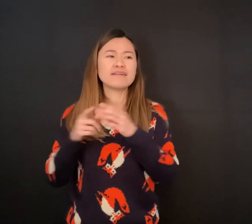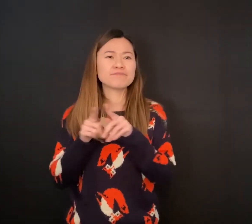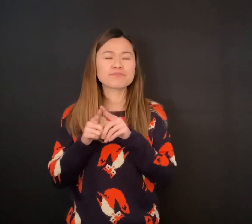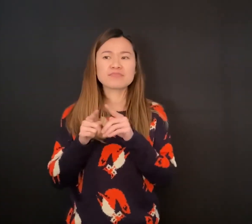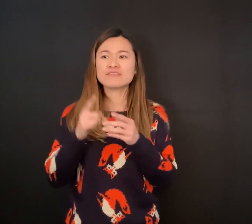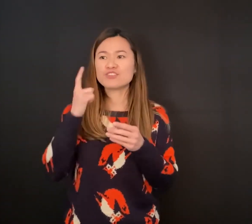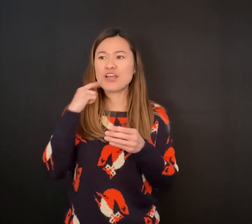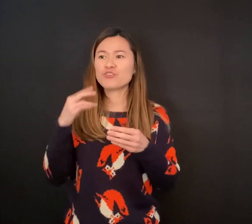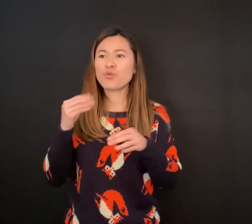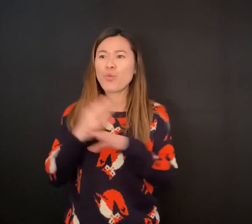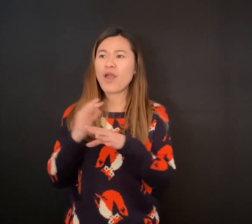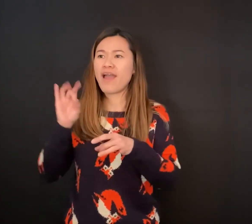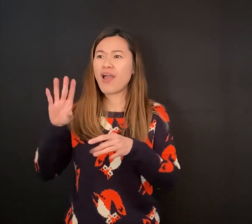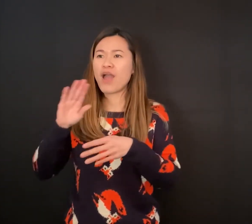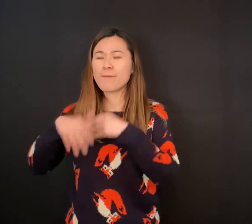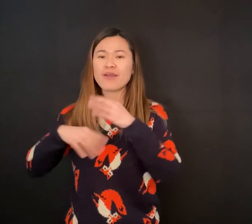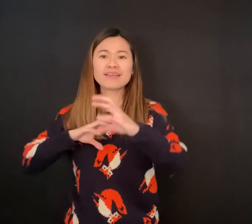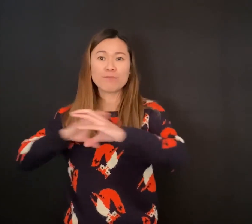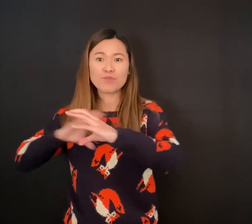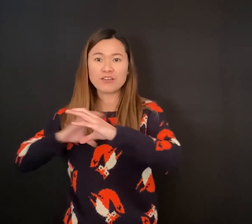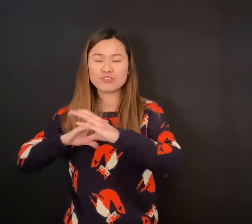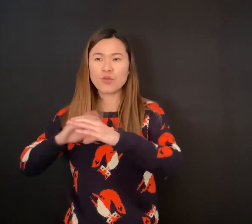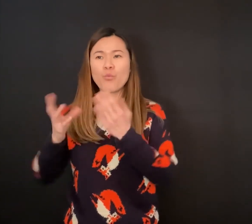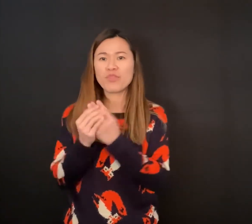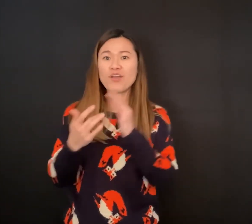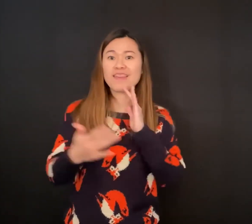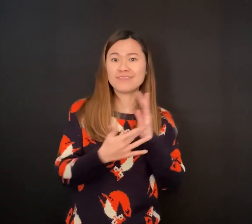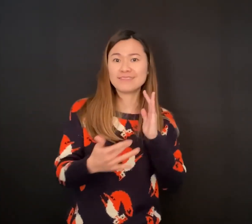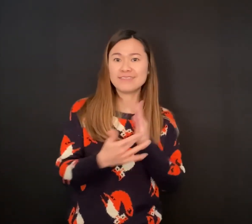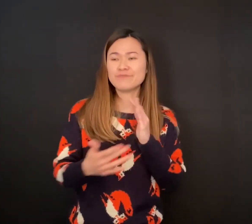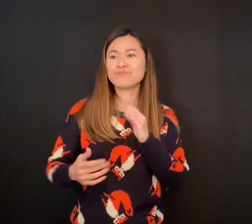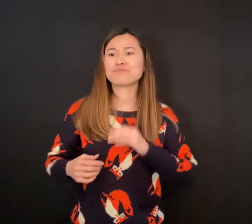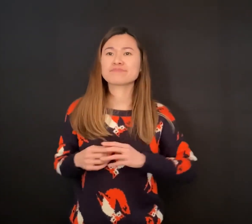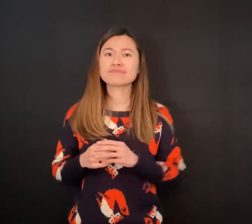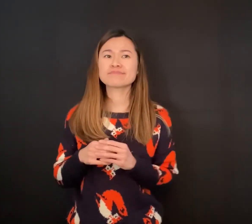We try to work out communication using technology.